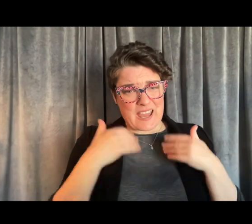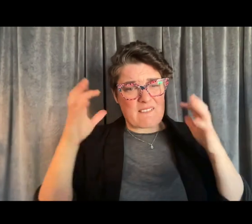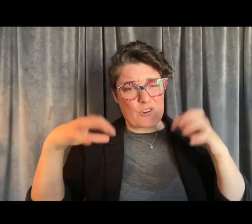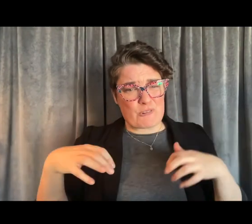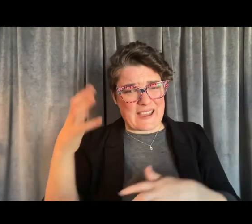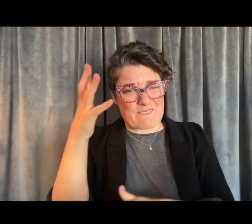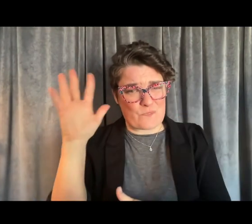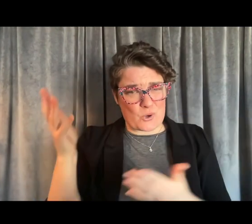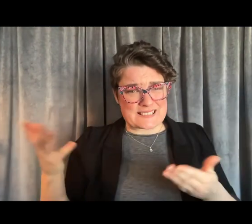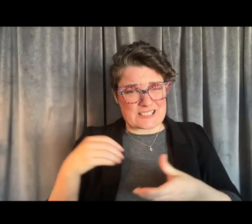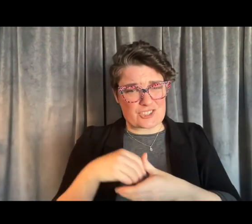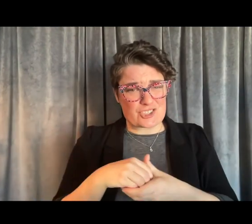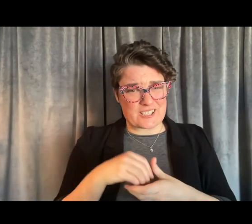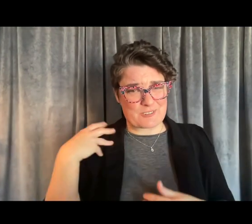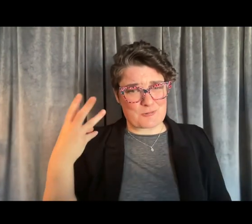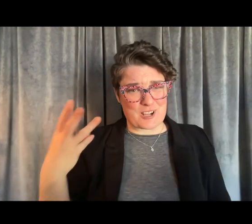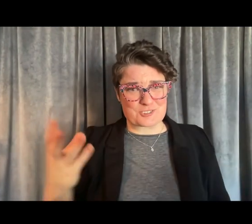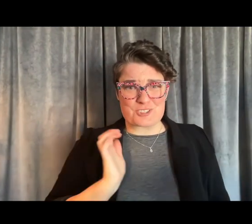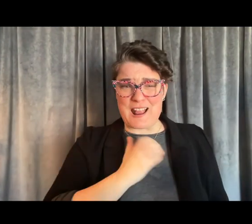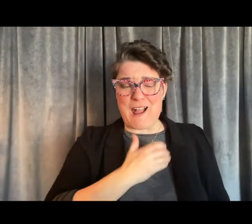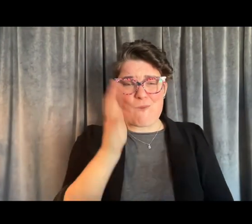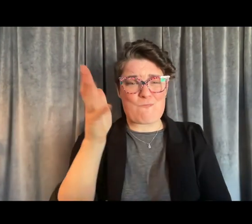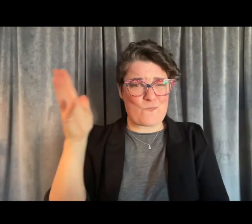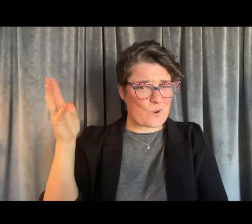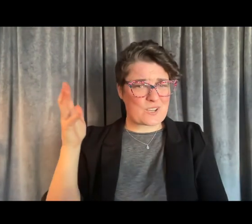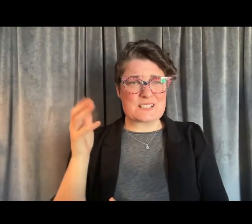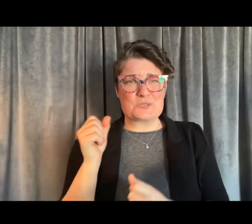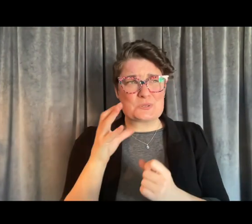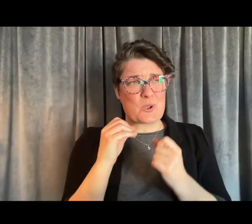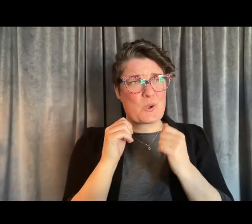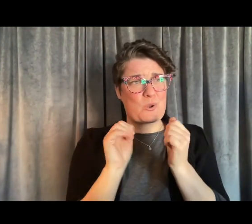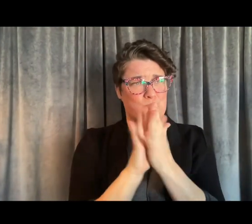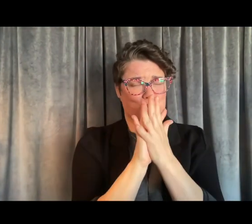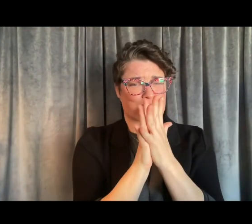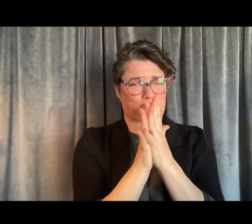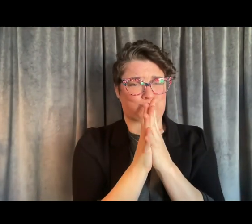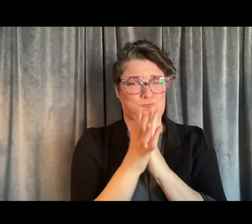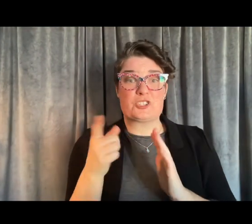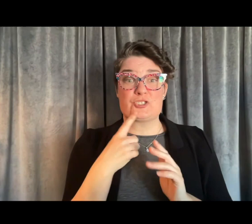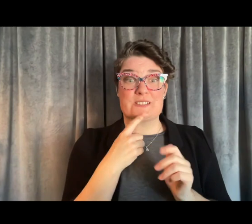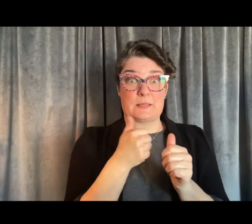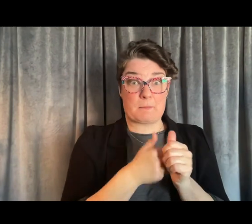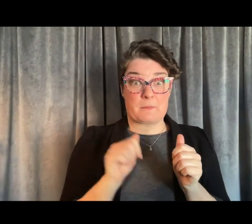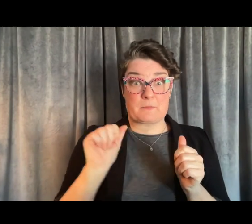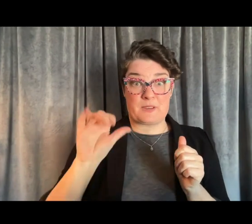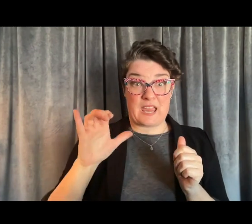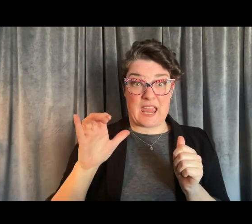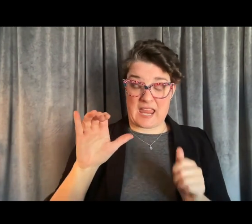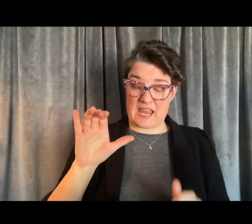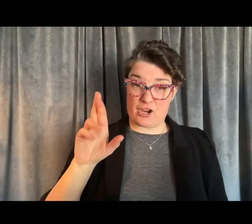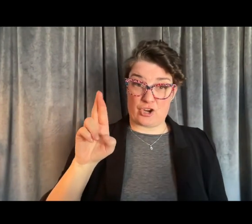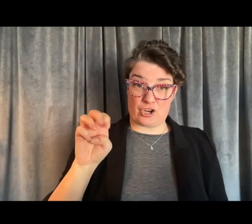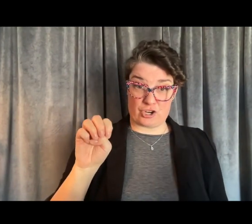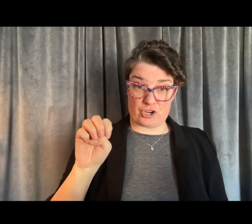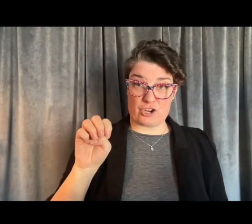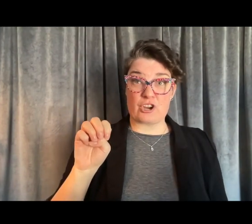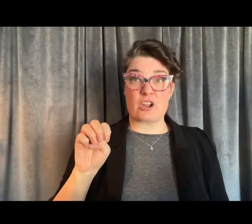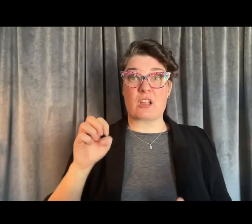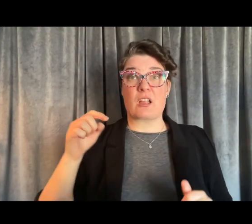know, we have rainforests in Washington. Rebekah: Mm-hmm. Nomy: Our forests are so dense and she was like acre for acre, the